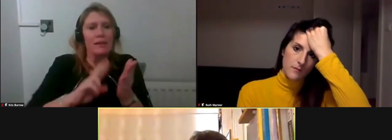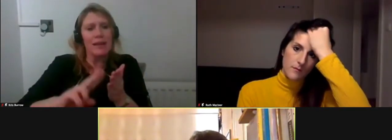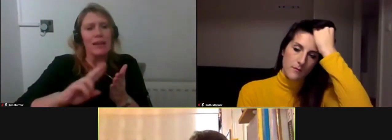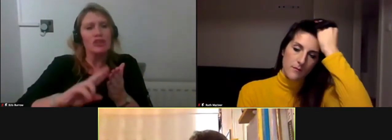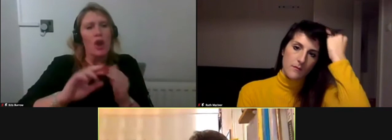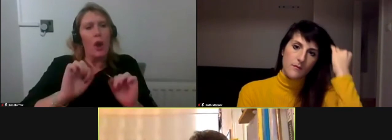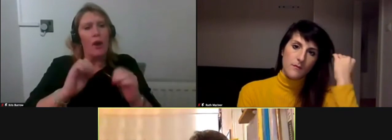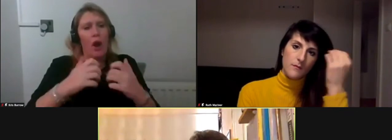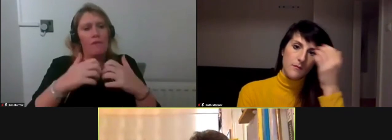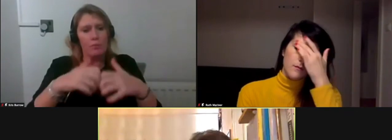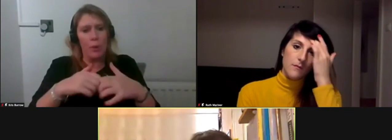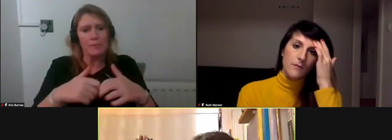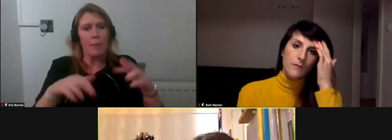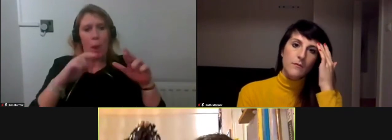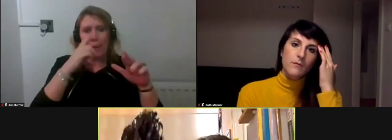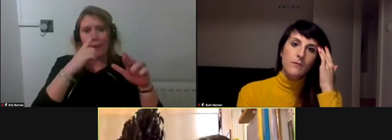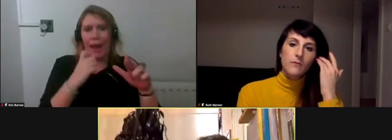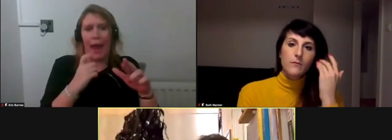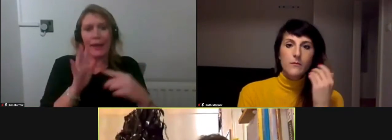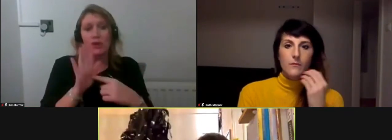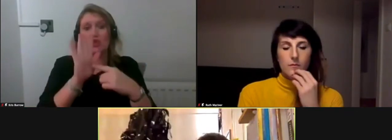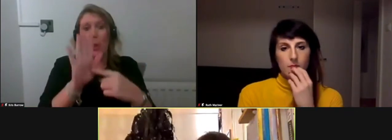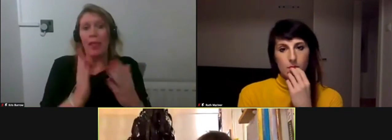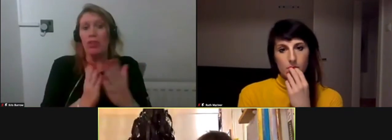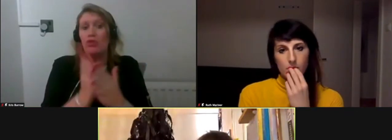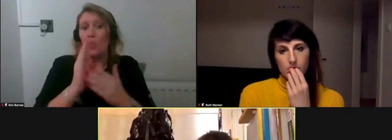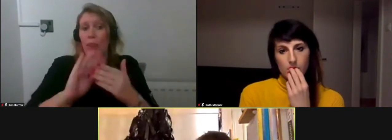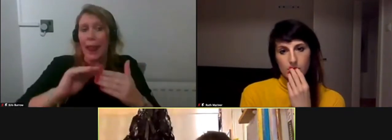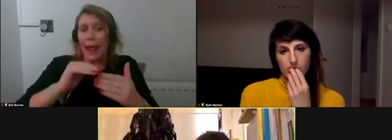that through my laptop, and also hoping